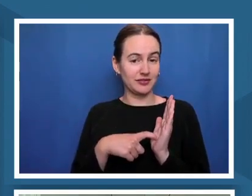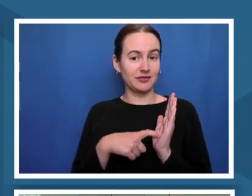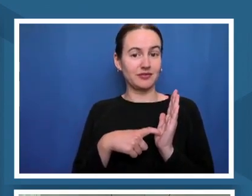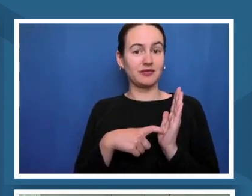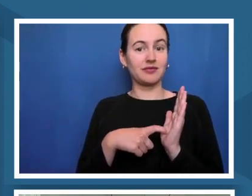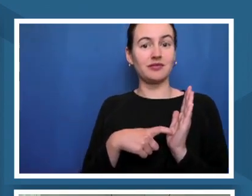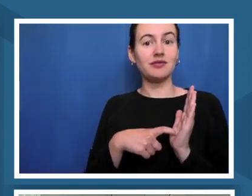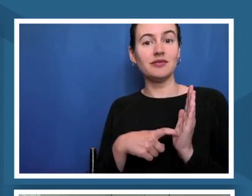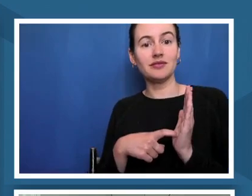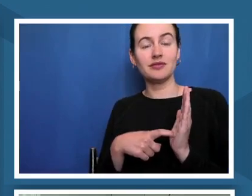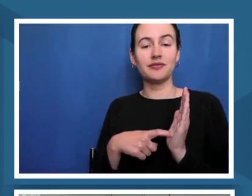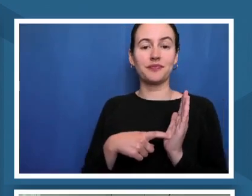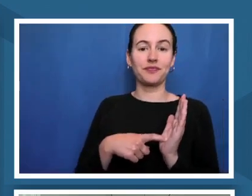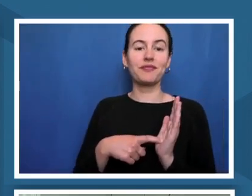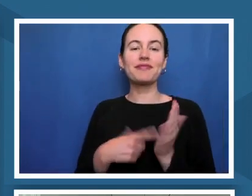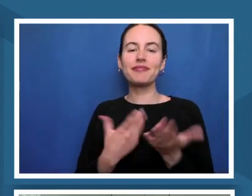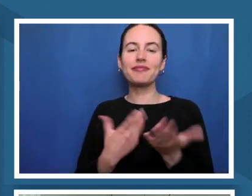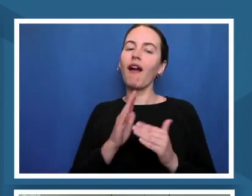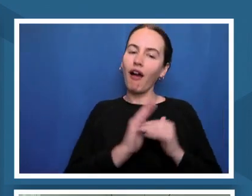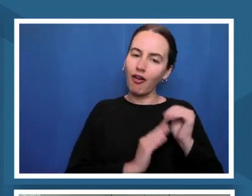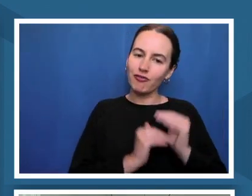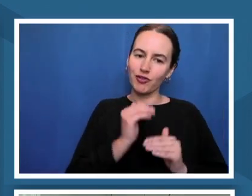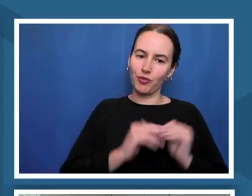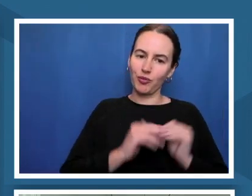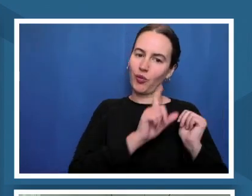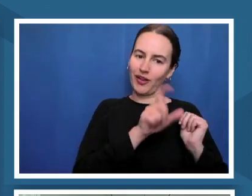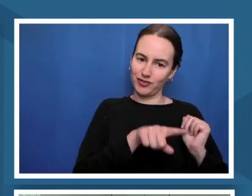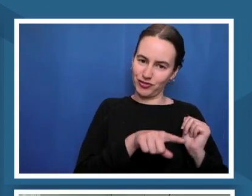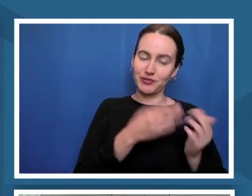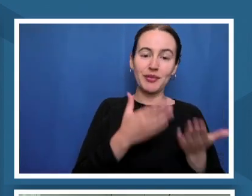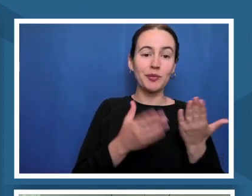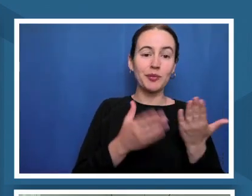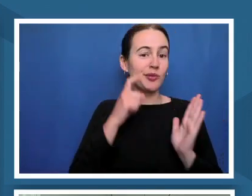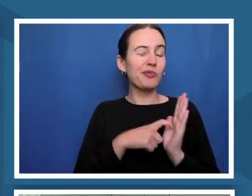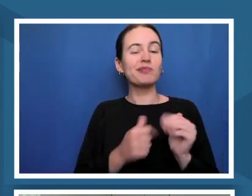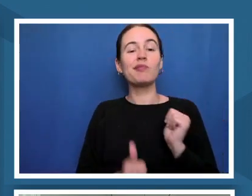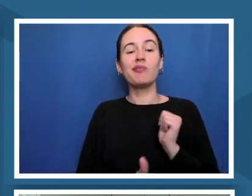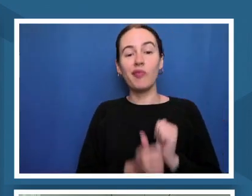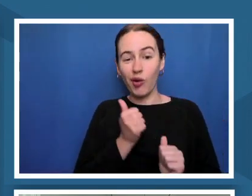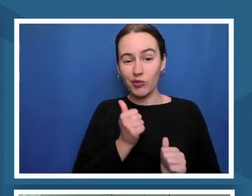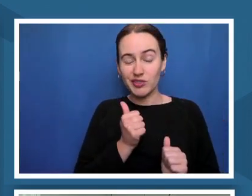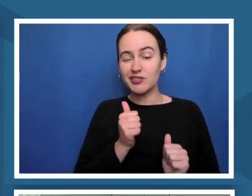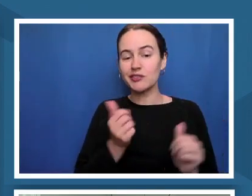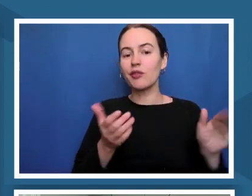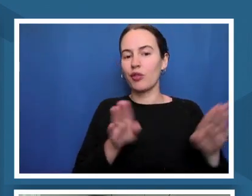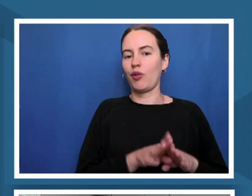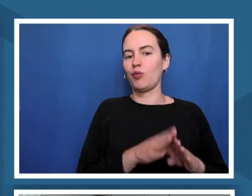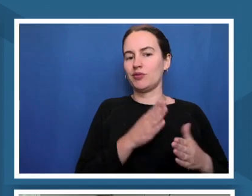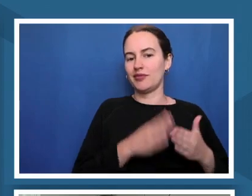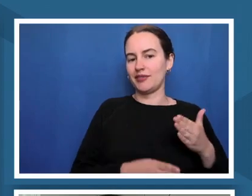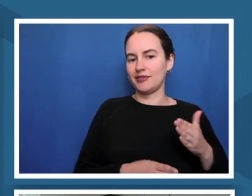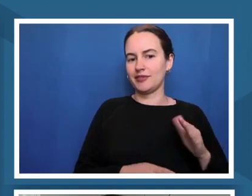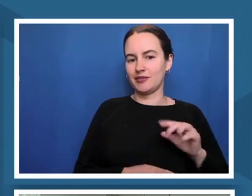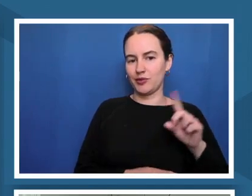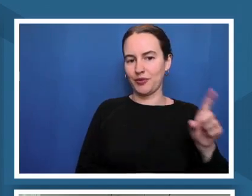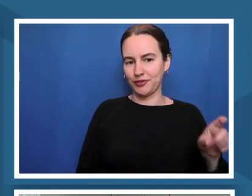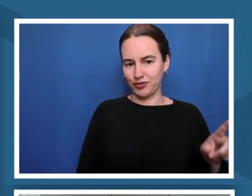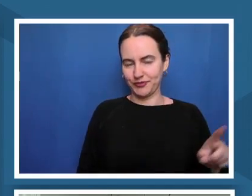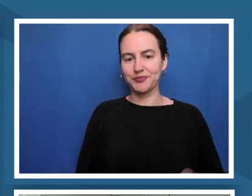questions to ask that you've got a lot of closed-ended questions